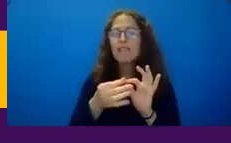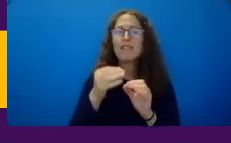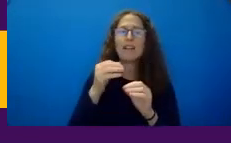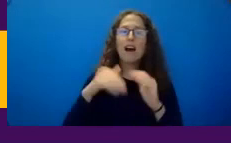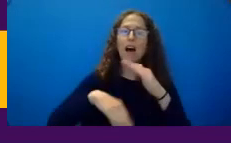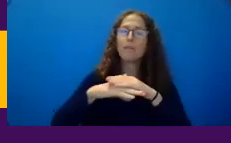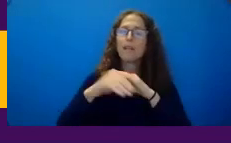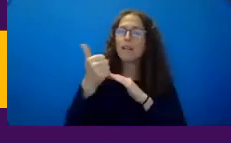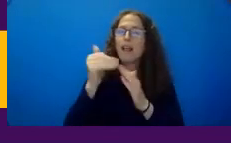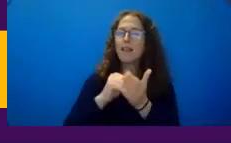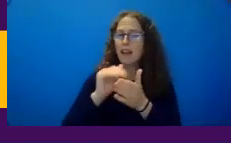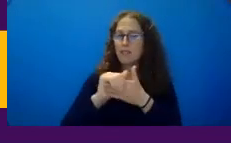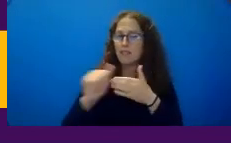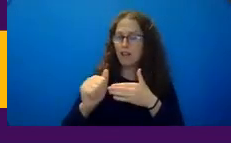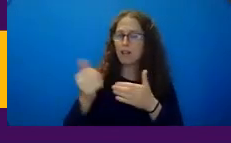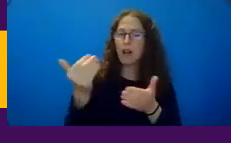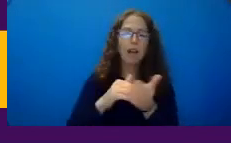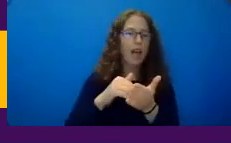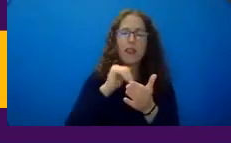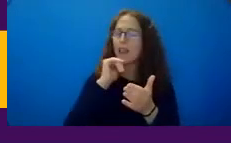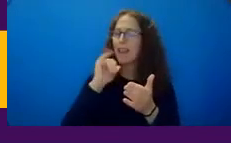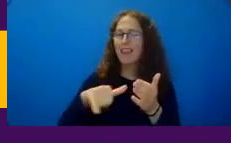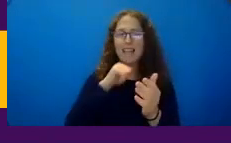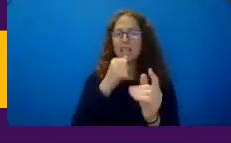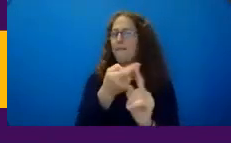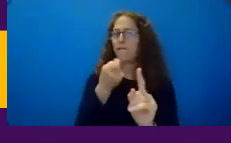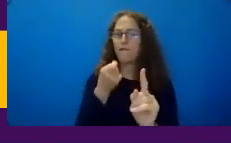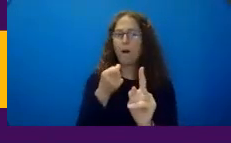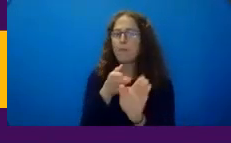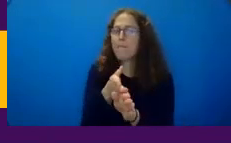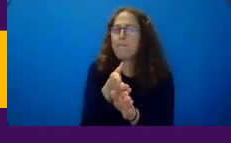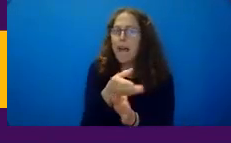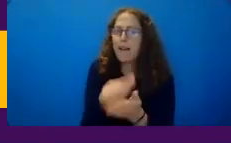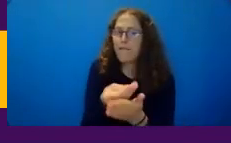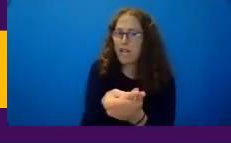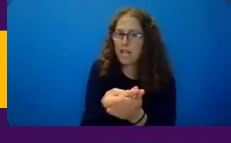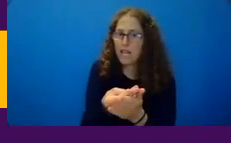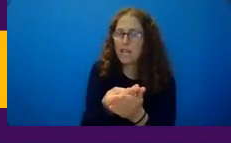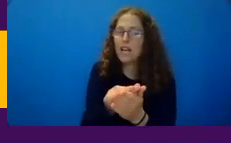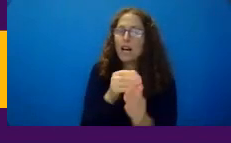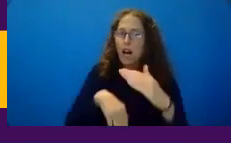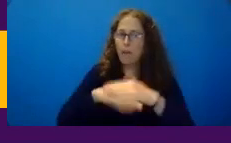TO THAT AMOUNT, APPLICANTS MAY REQUEST ADDITIONAL FUNDS FOR TRANSLATION OR INTERPRETATION NEEDED